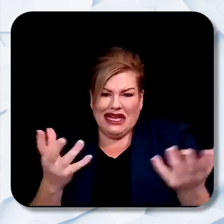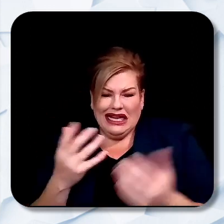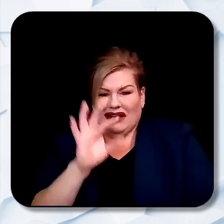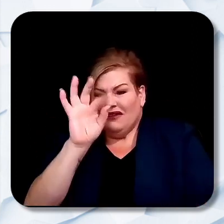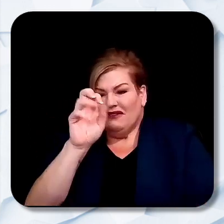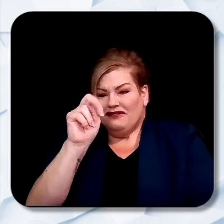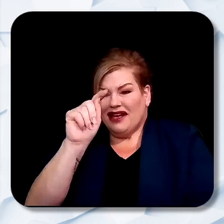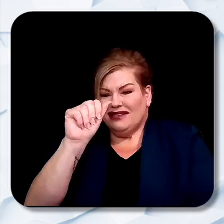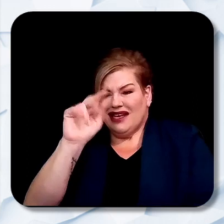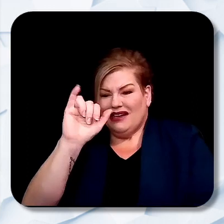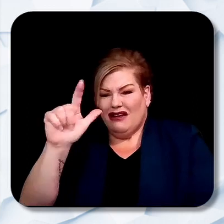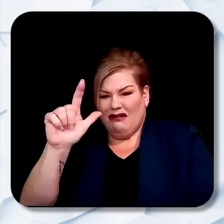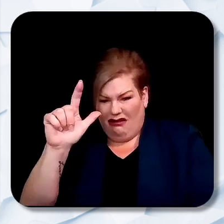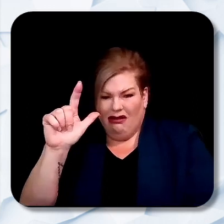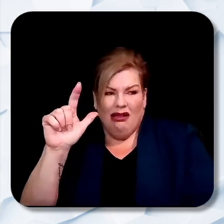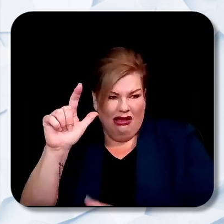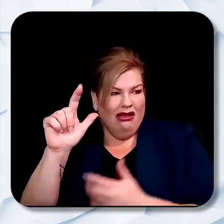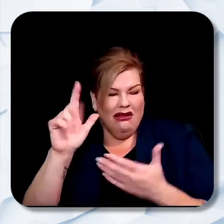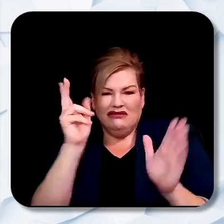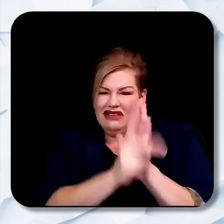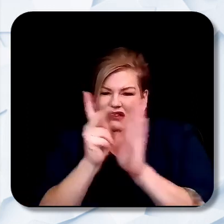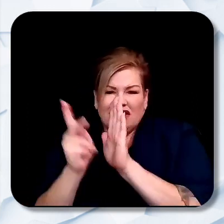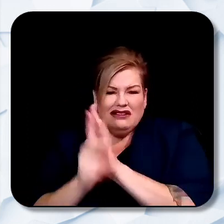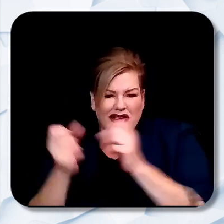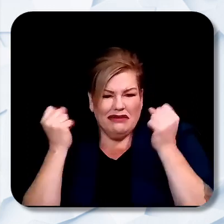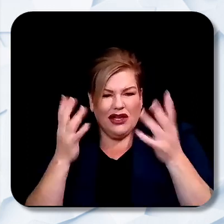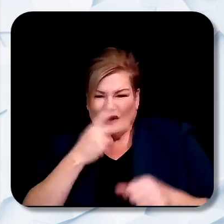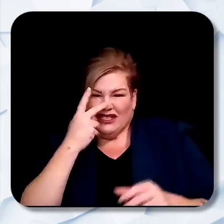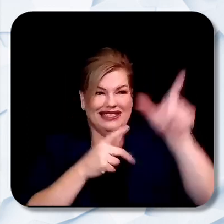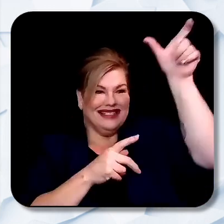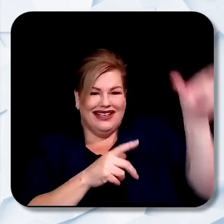too many of our youth. Uh, you can see some of the statistics listed on the left here, which broadly